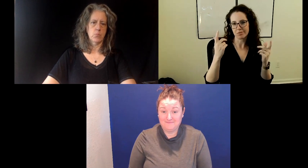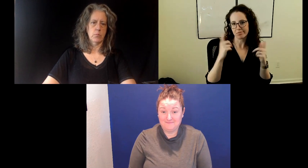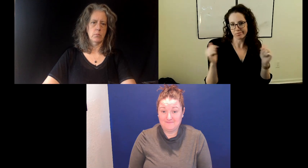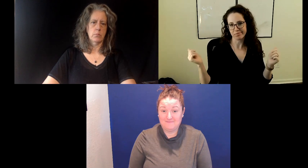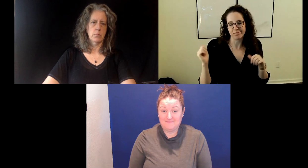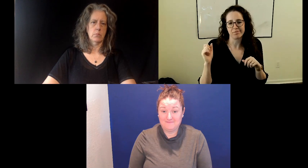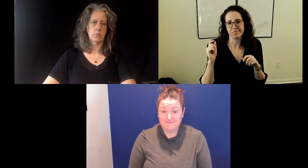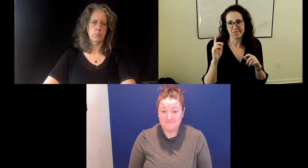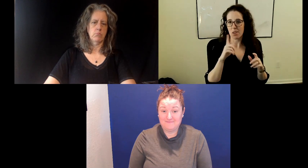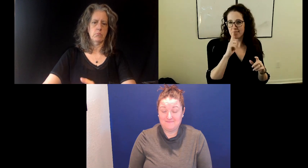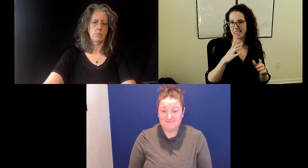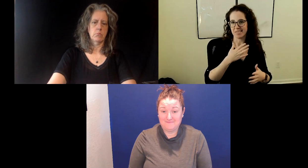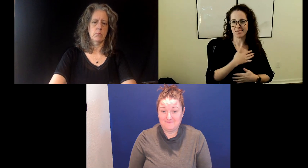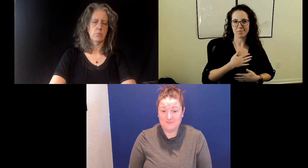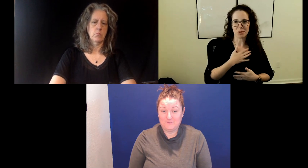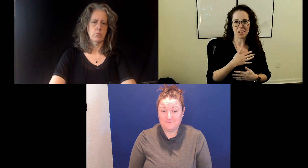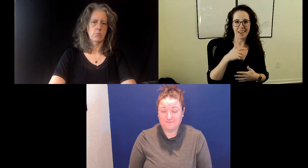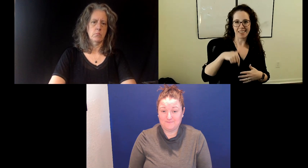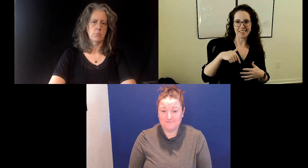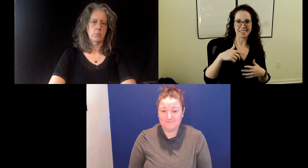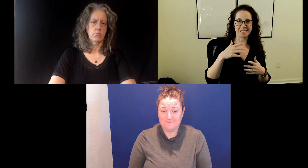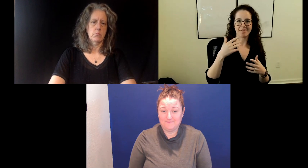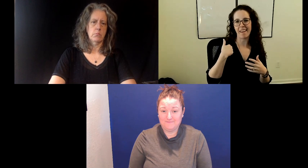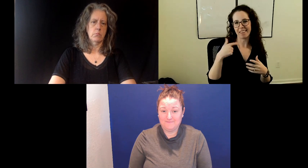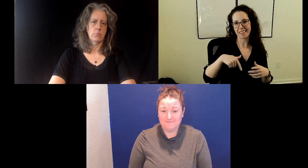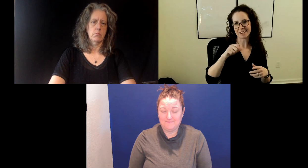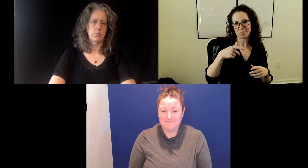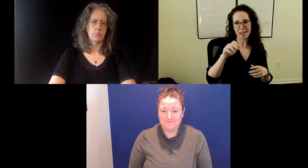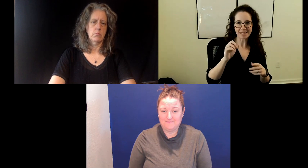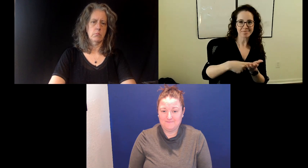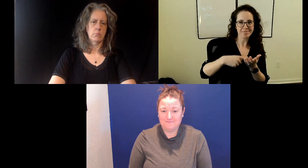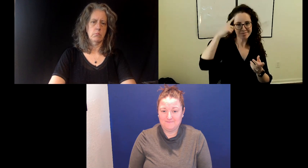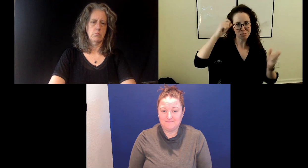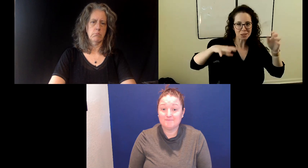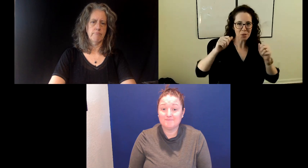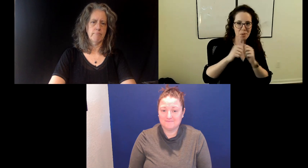being in that capacity so i'll teach you a variety of subjects but i really appreciate having this